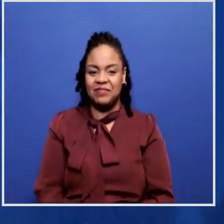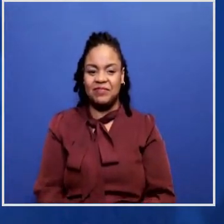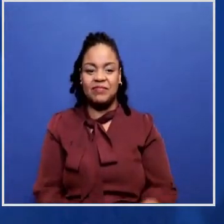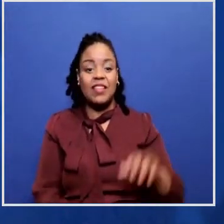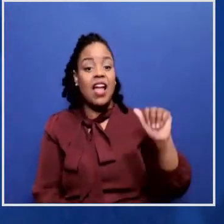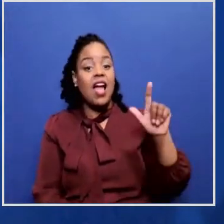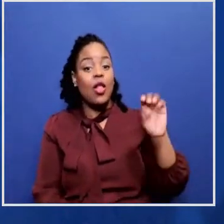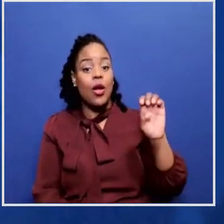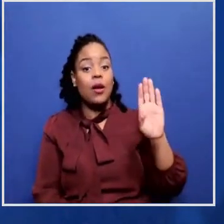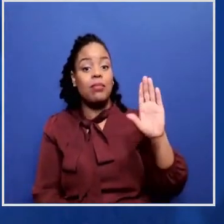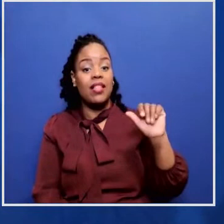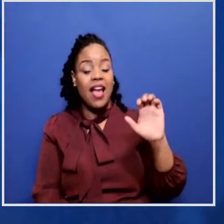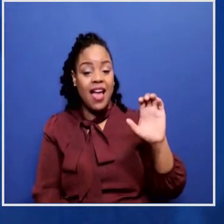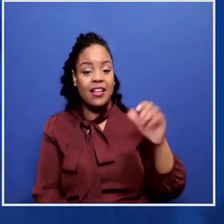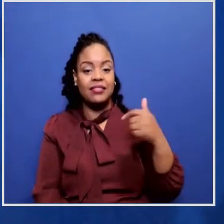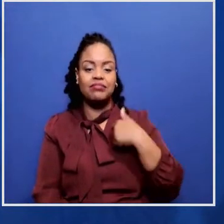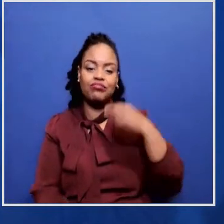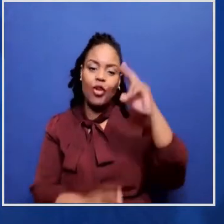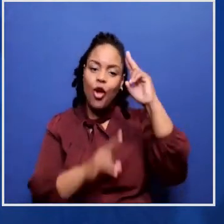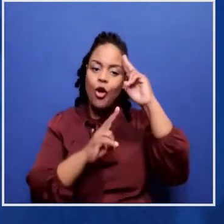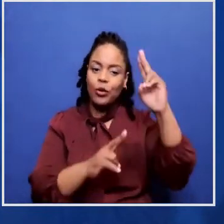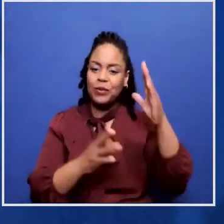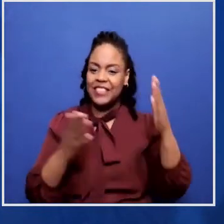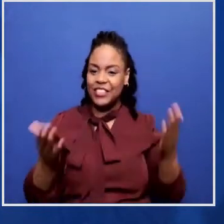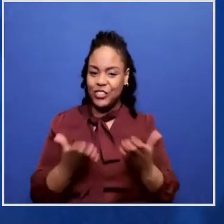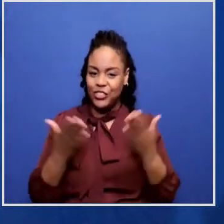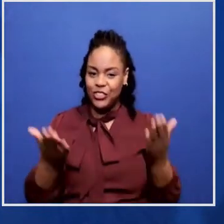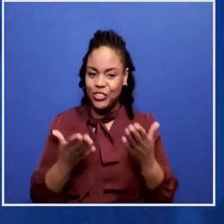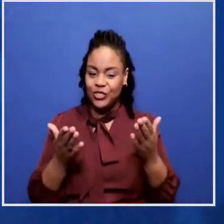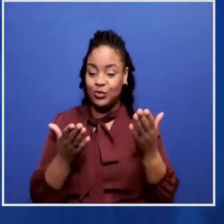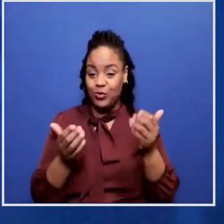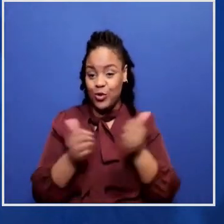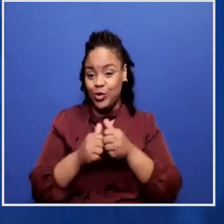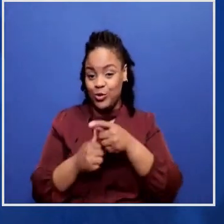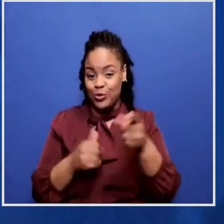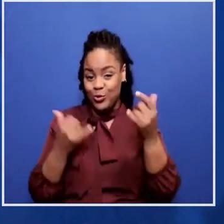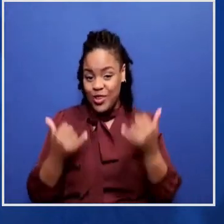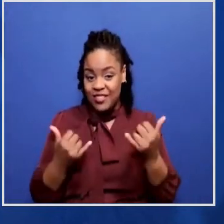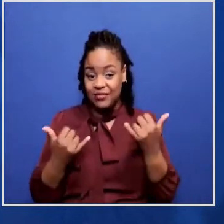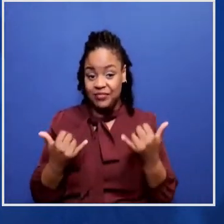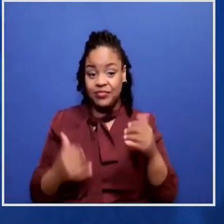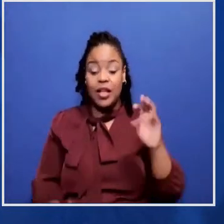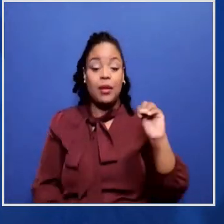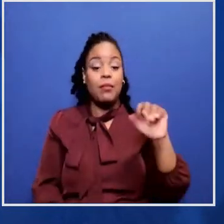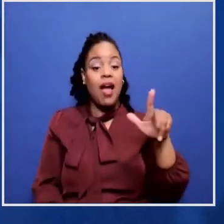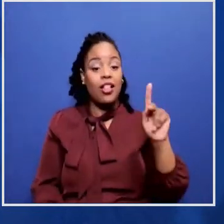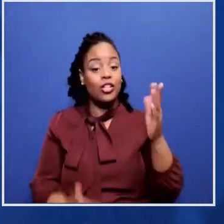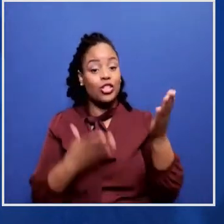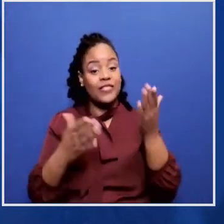HI IT IS AN HONOR TO BE HERE WITH YOU ALL TODAY.